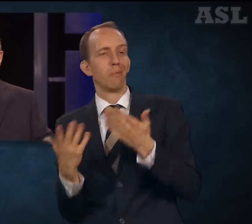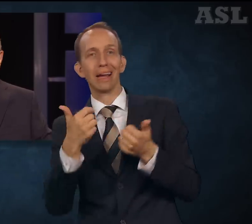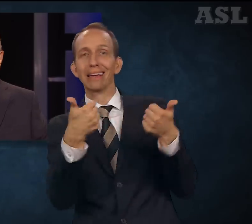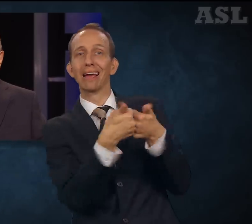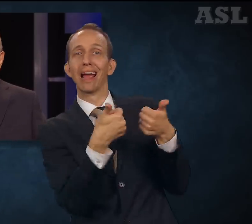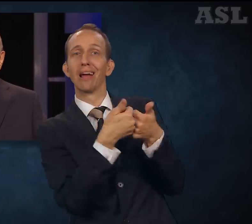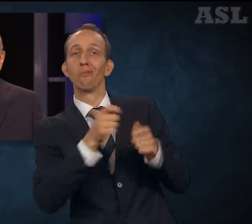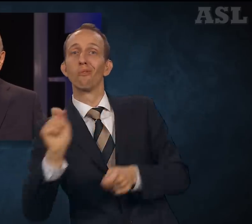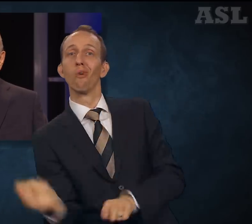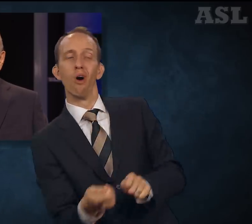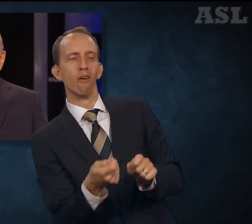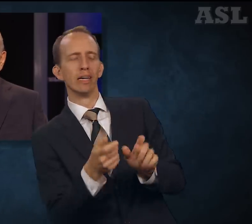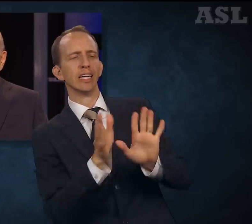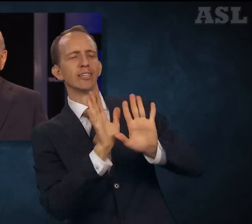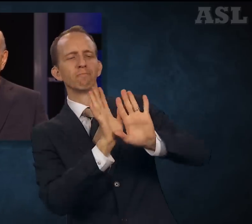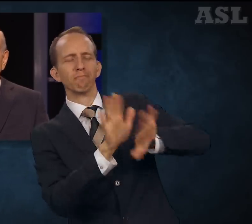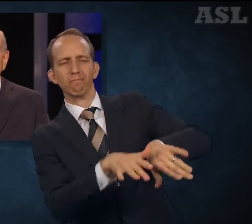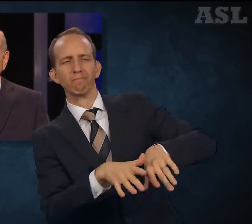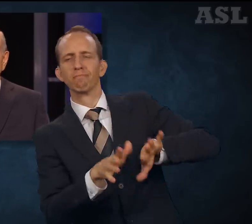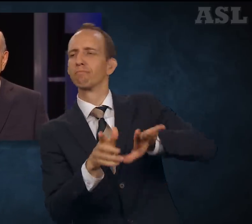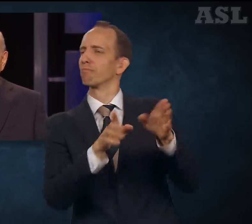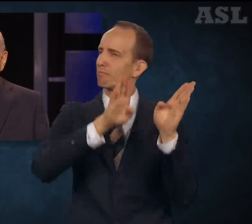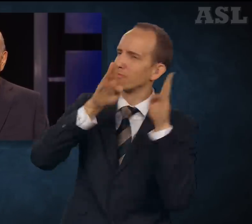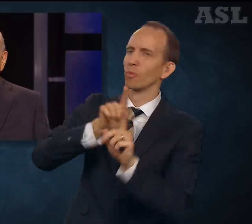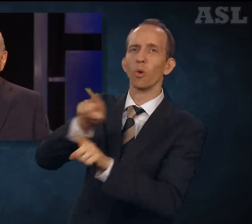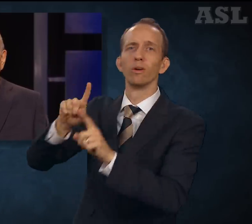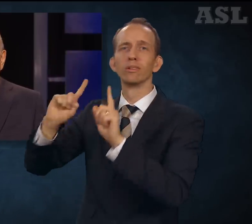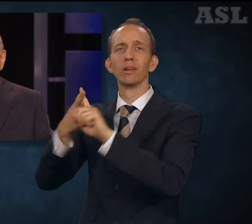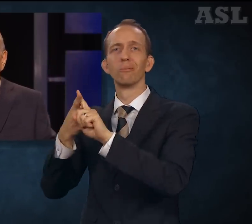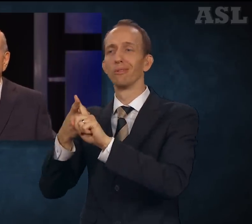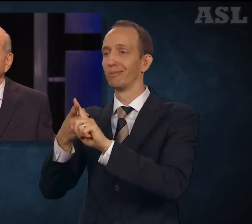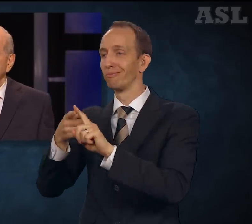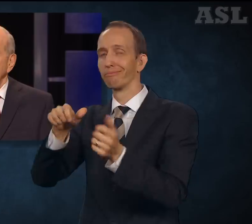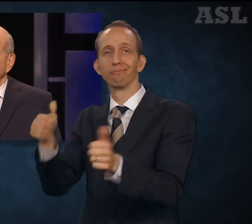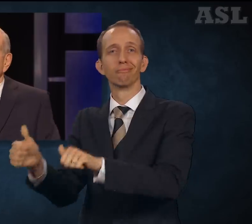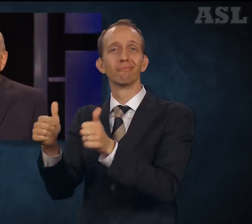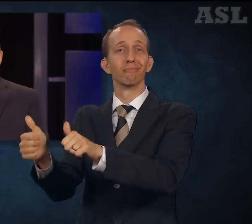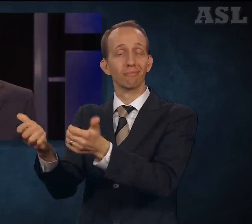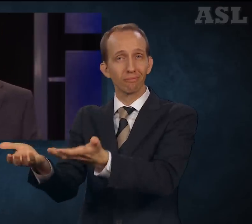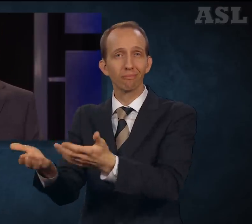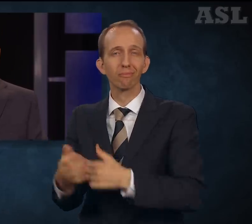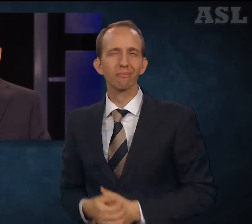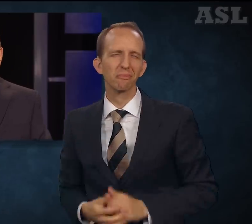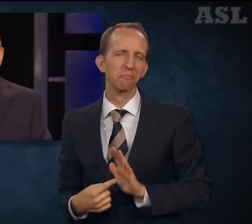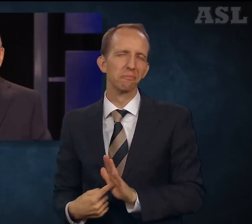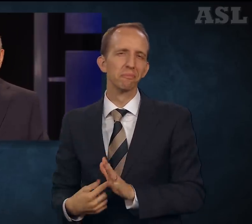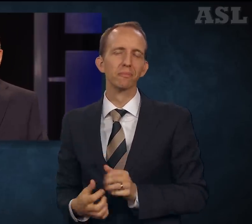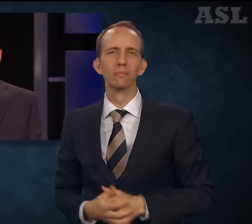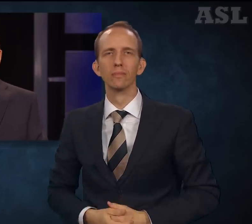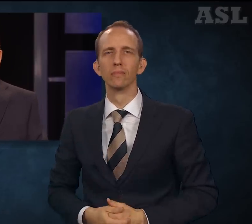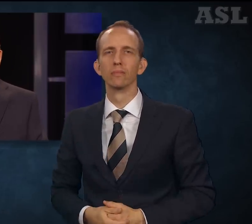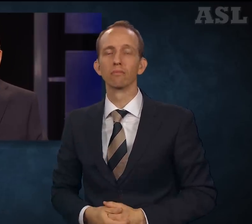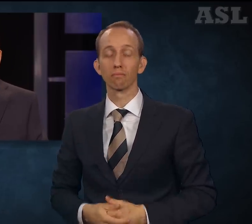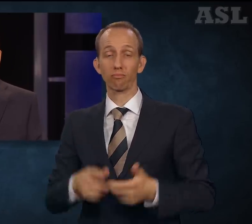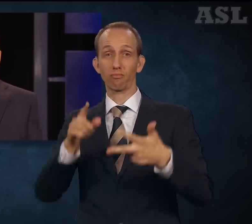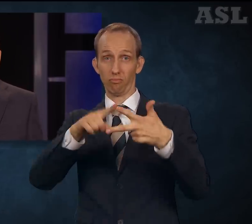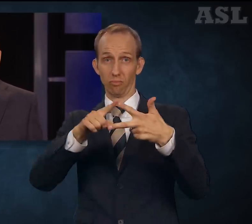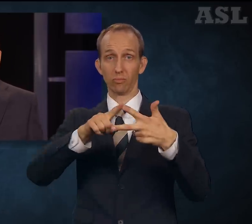MIGHT GIVE UP A ROUND OF GOLF